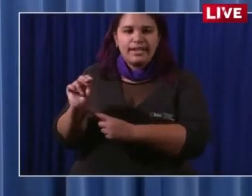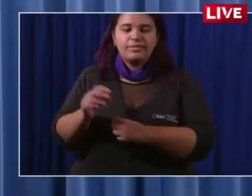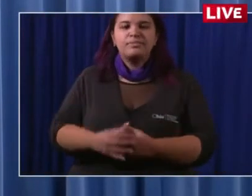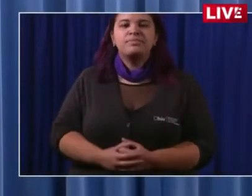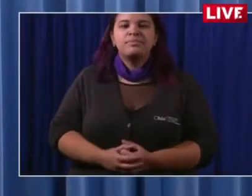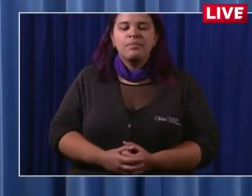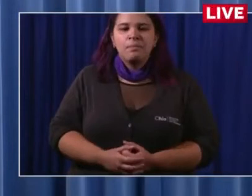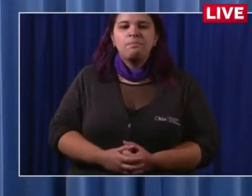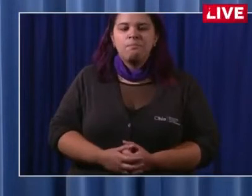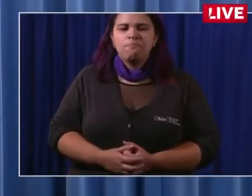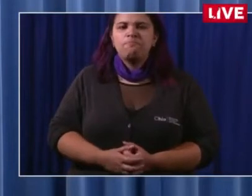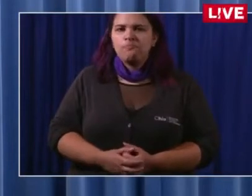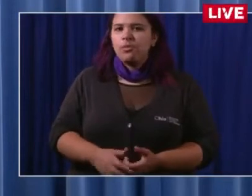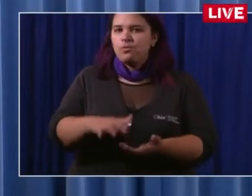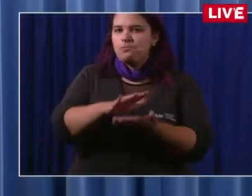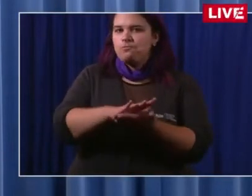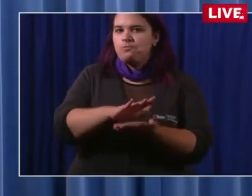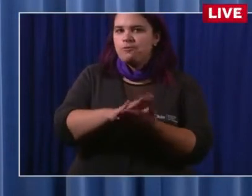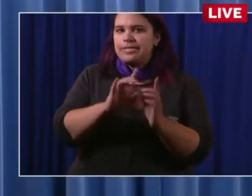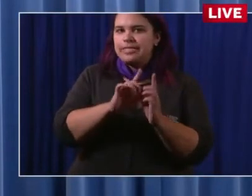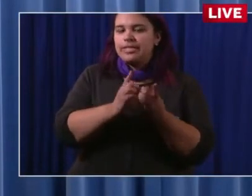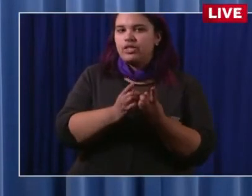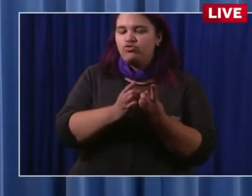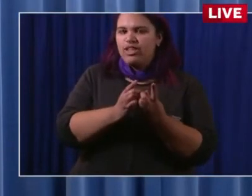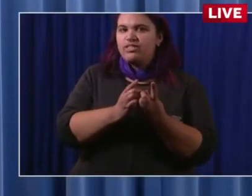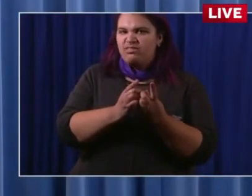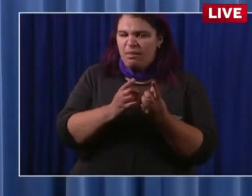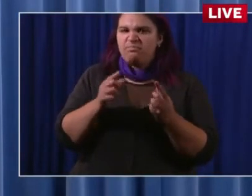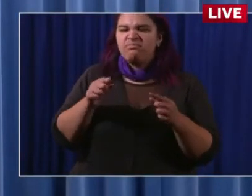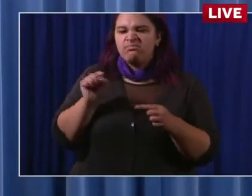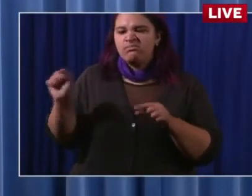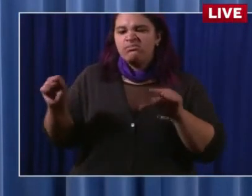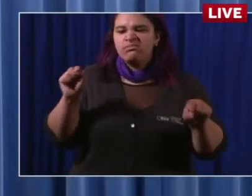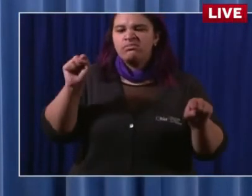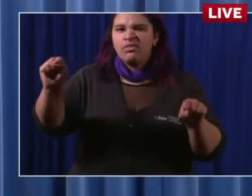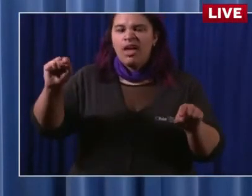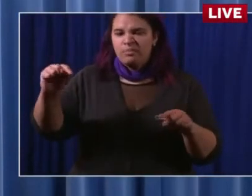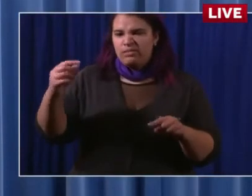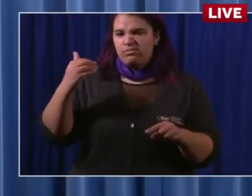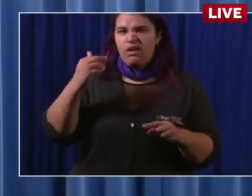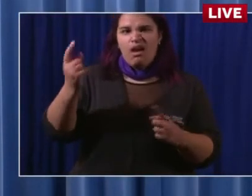GOOD AFTERNOON. KARIN JOHNSON, WLWT IN CINCINNATI.